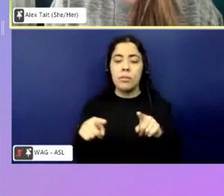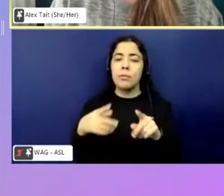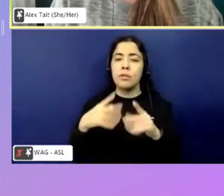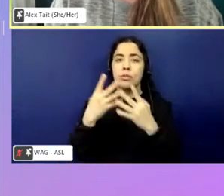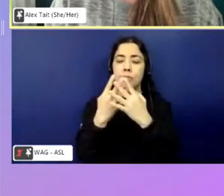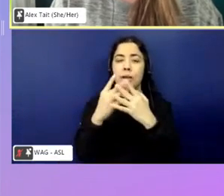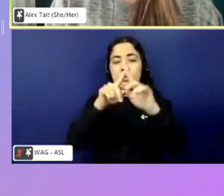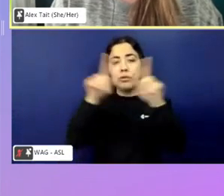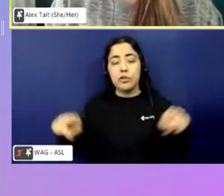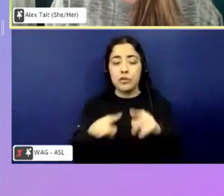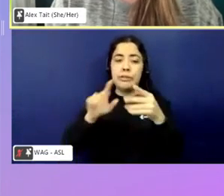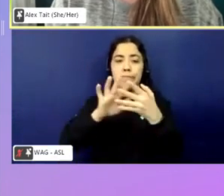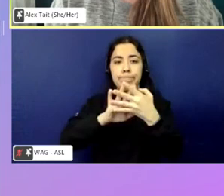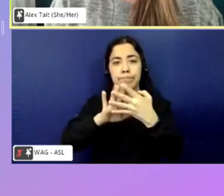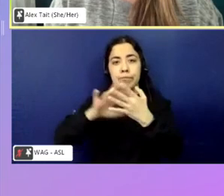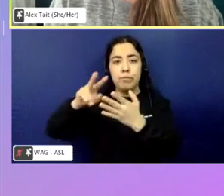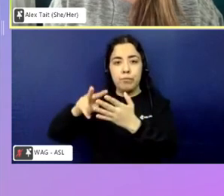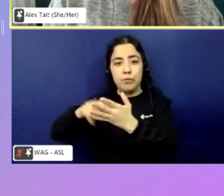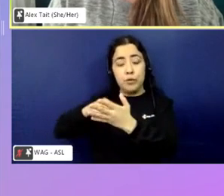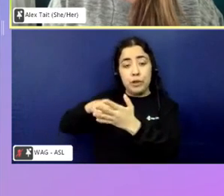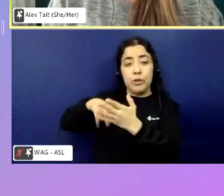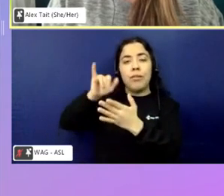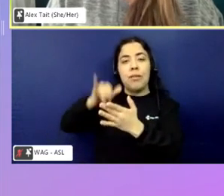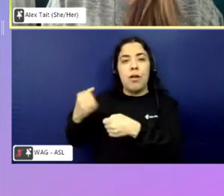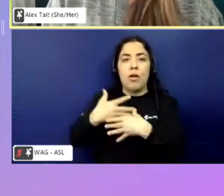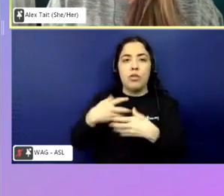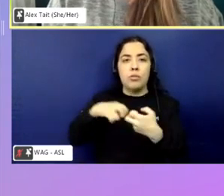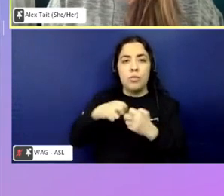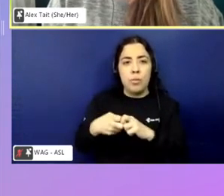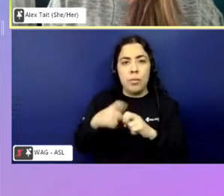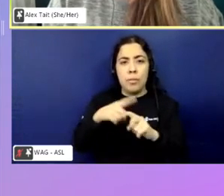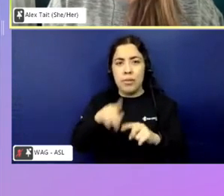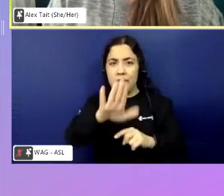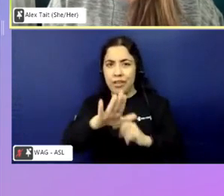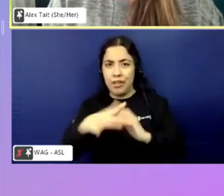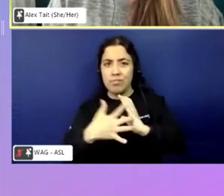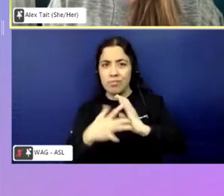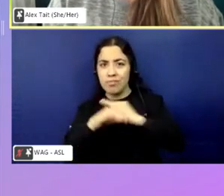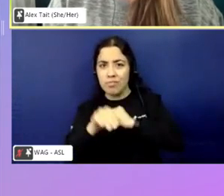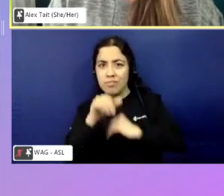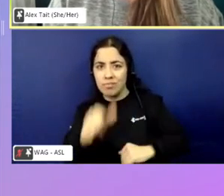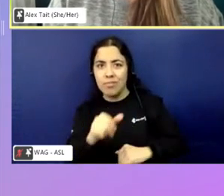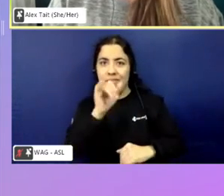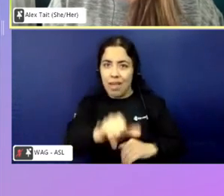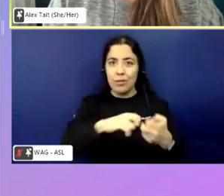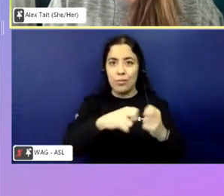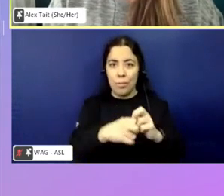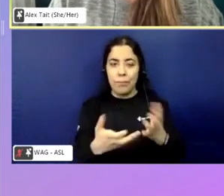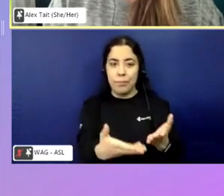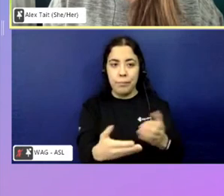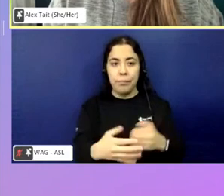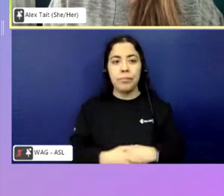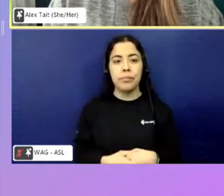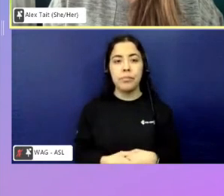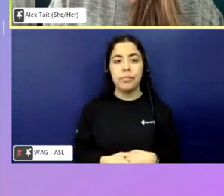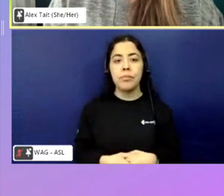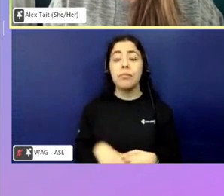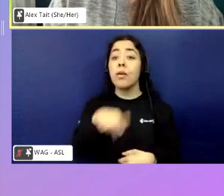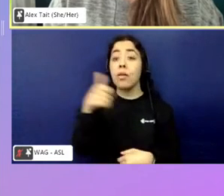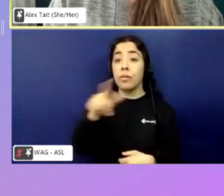calls and chat say my screen reader is causing the problem, in fact, it is their sites inaccessible assets